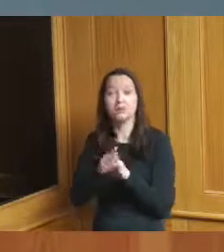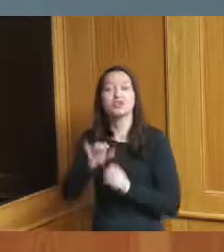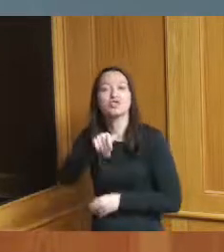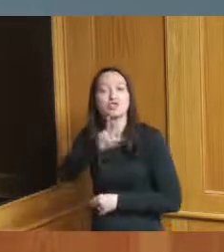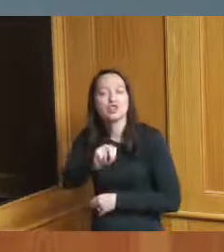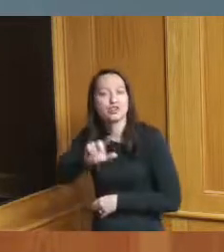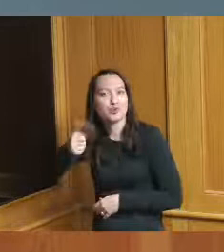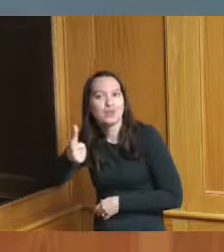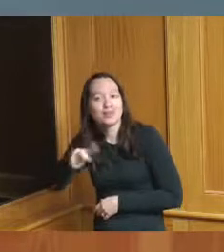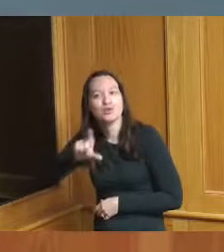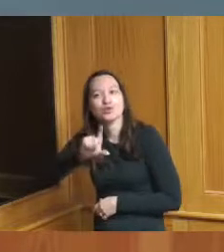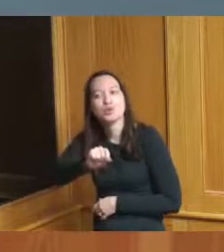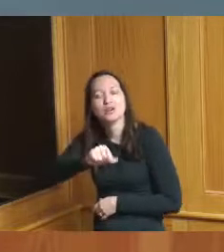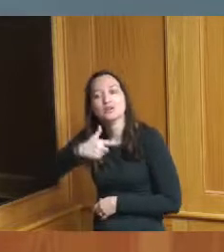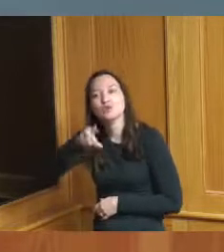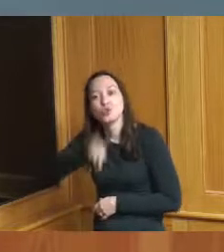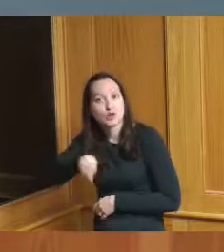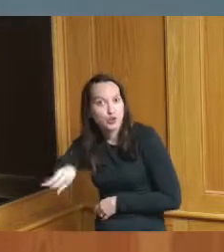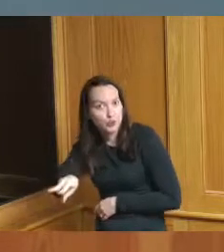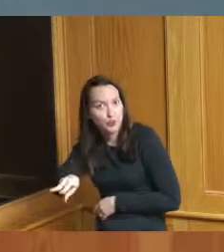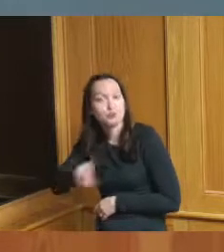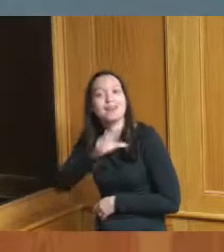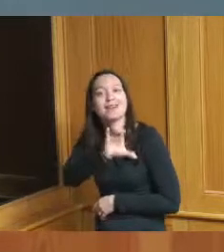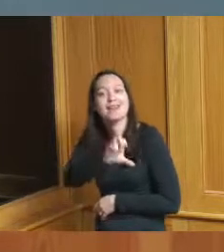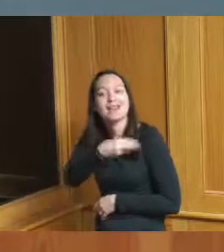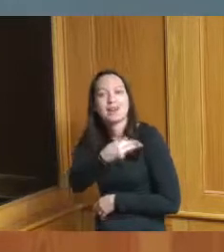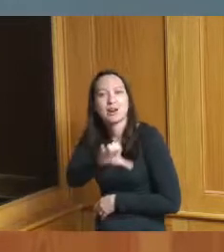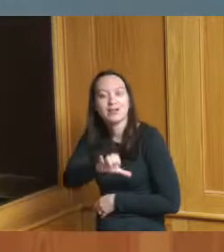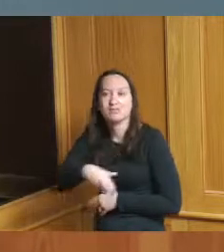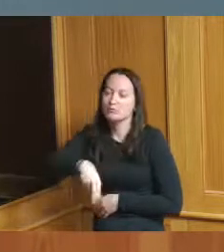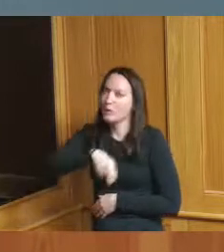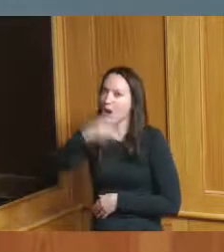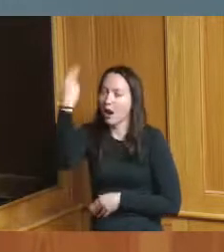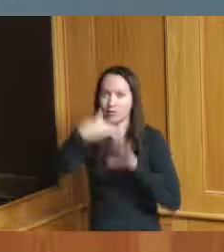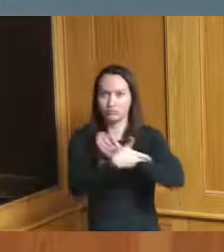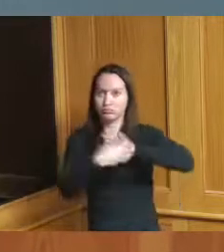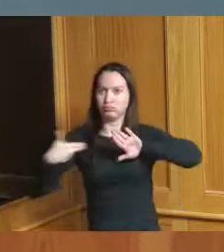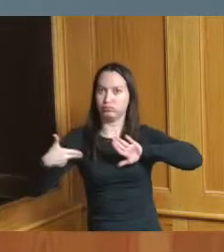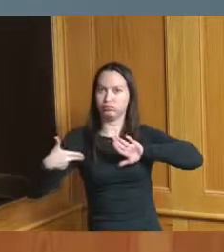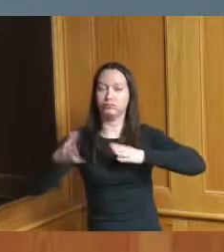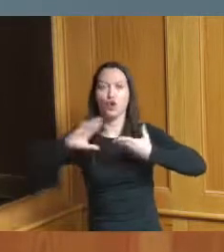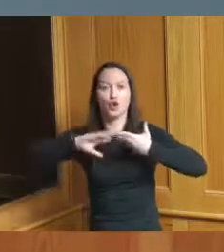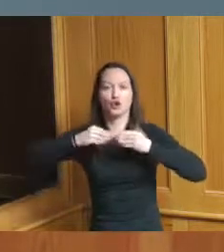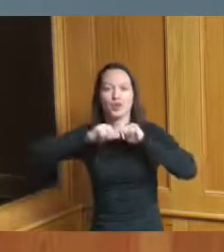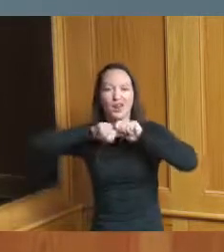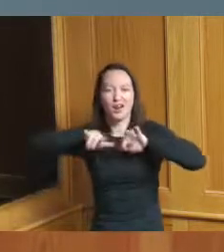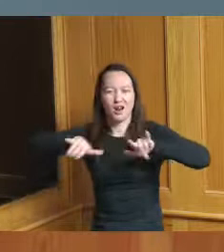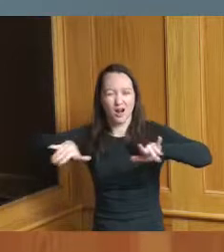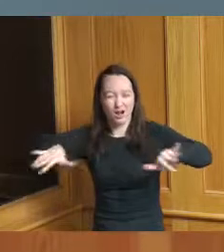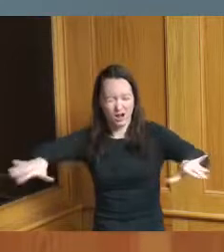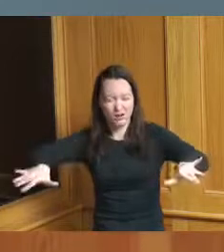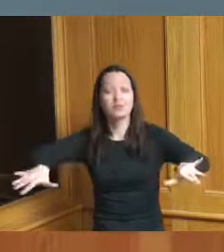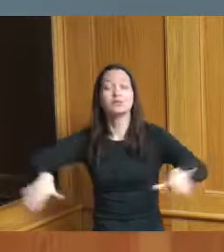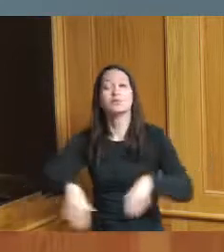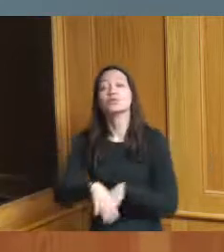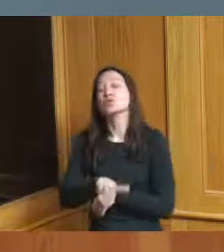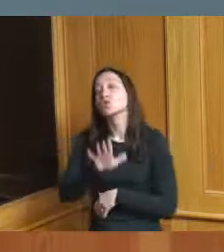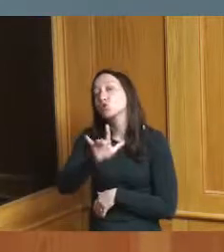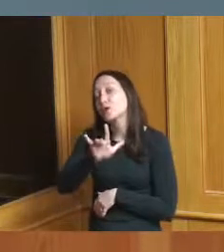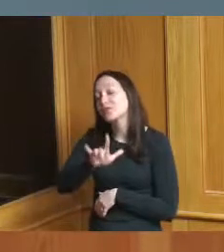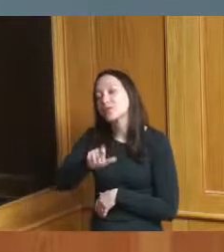10 2022 Hamilton County has a high level of community transmission and a 25-25 percent